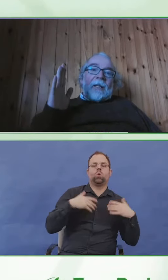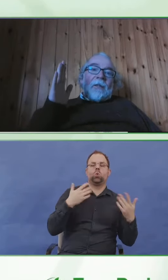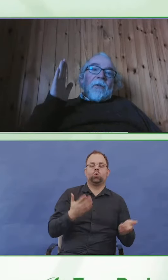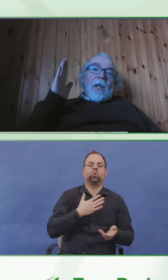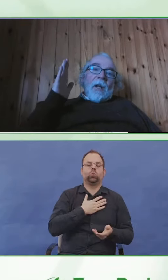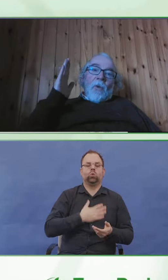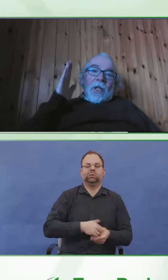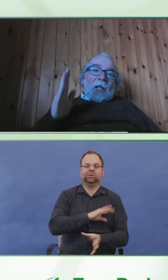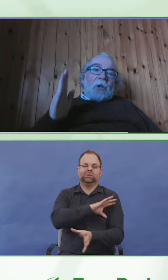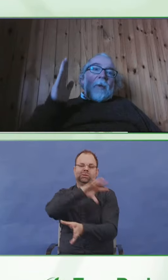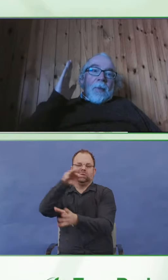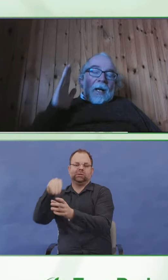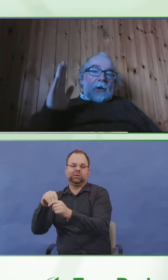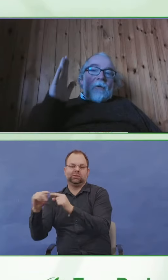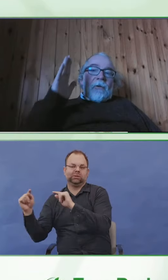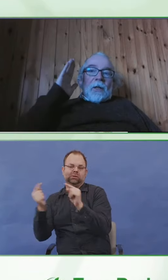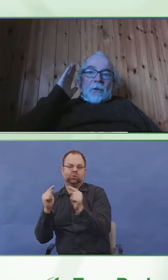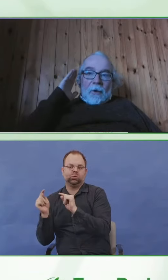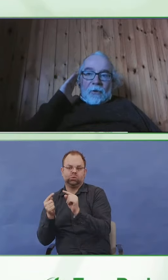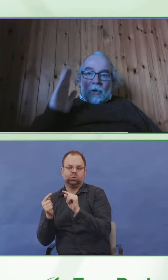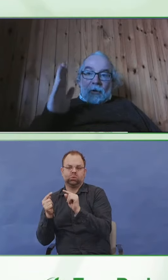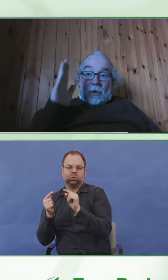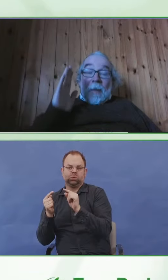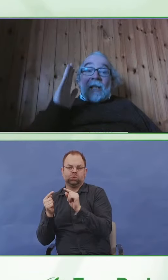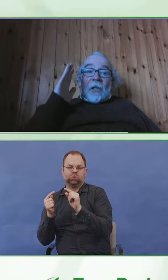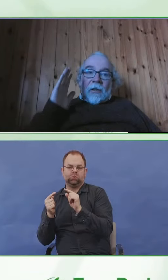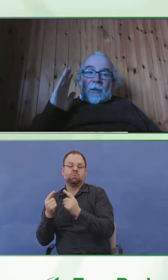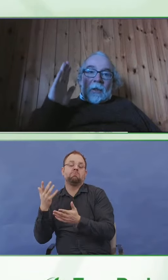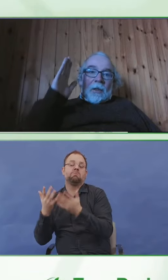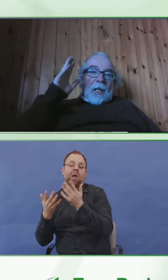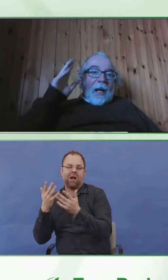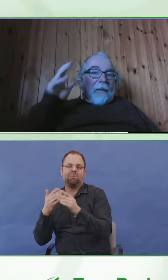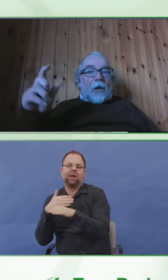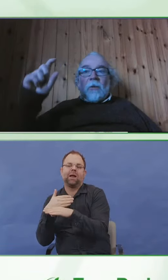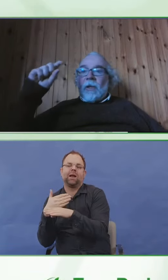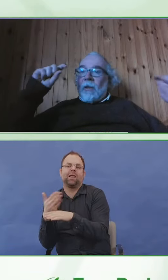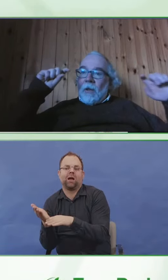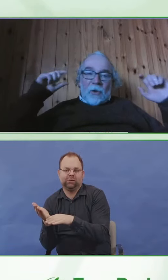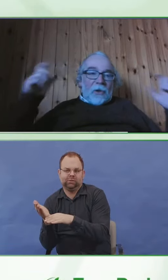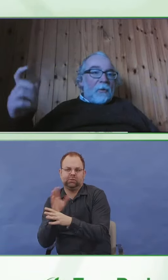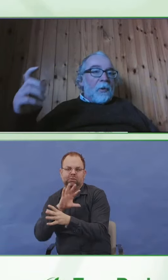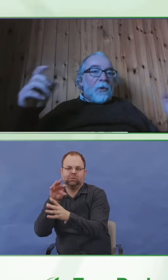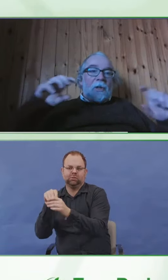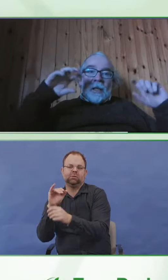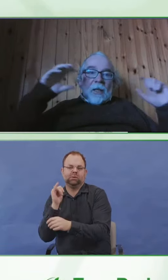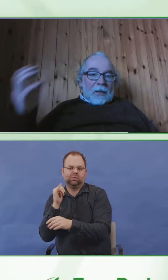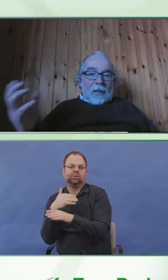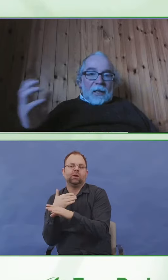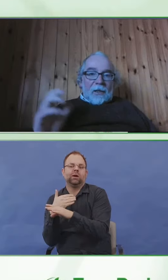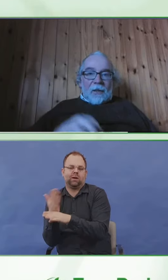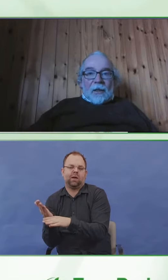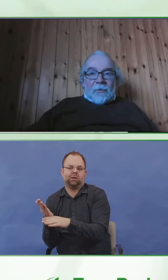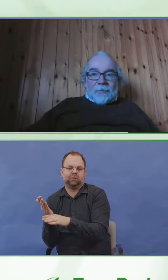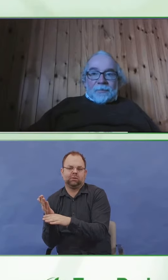perspective we need to be part of the mainstream care economy, community support discussions. Thank you.